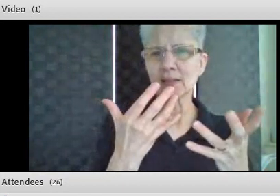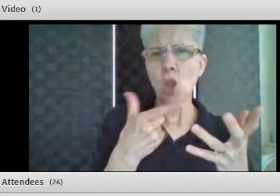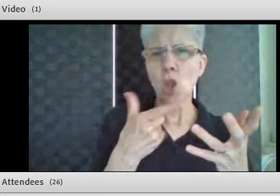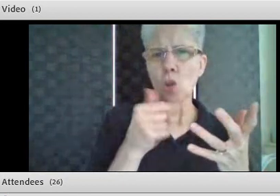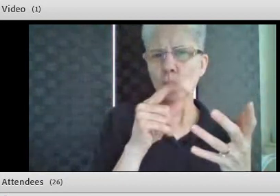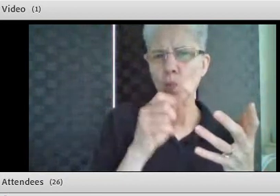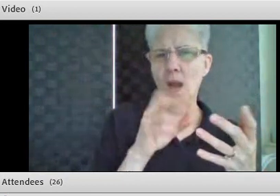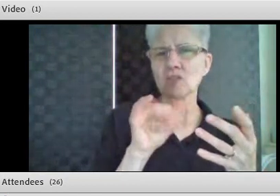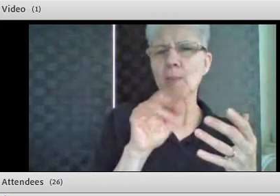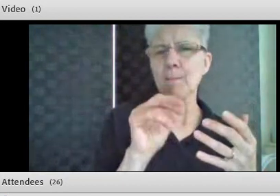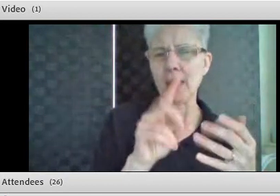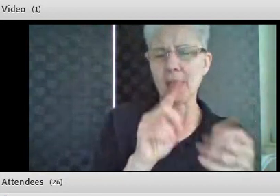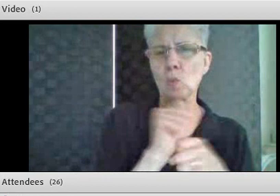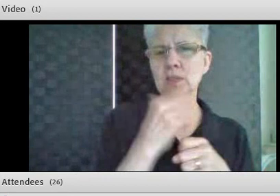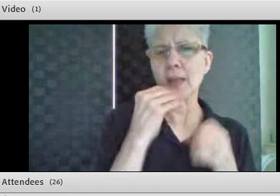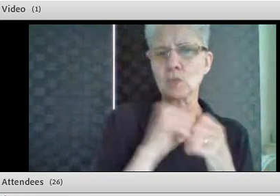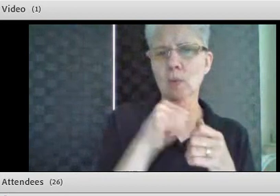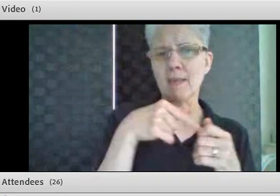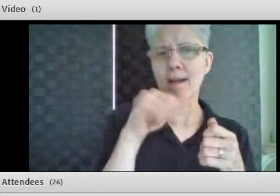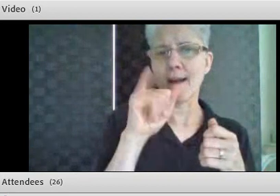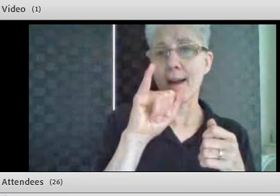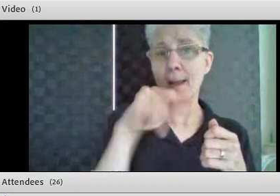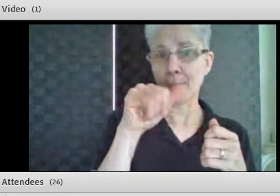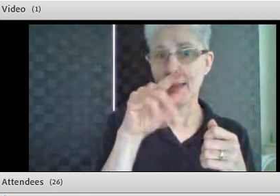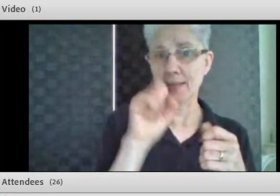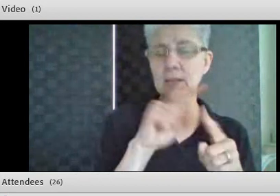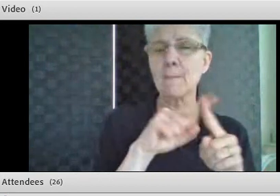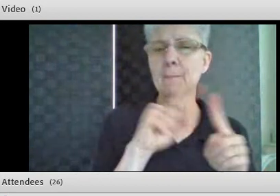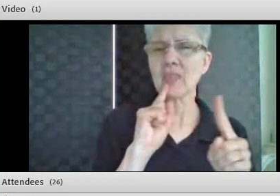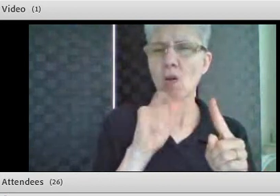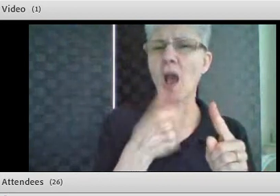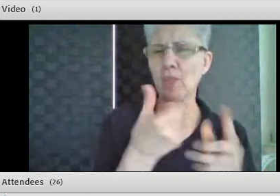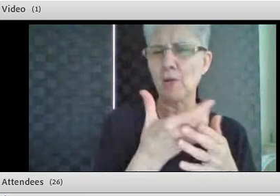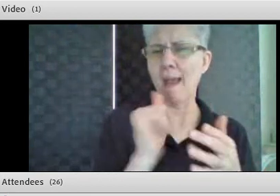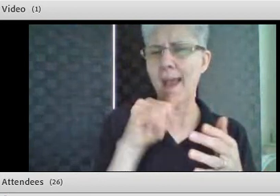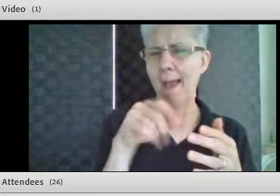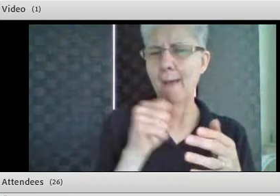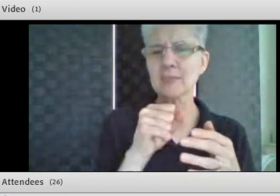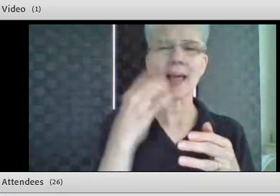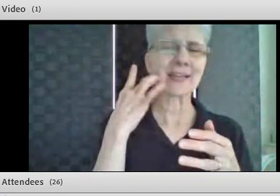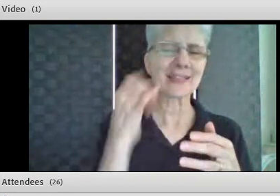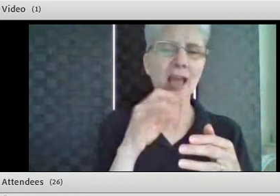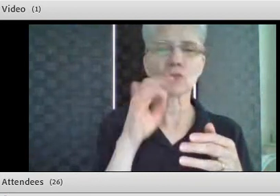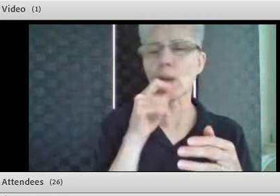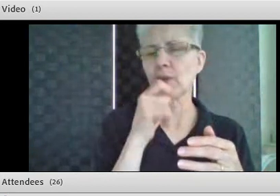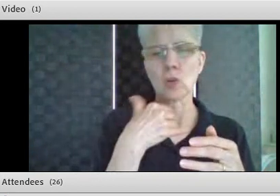having iPads available or, you know, what works best -- I'm sorry.